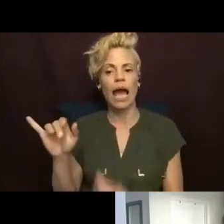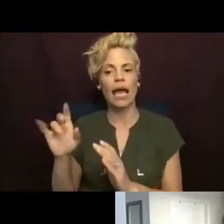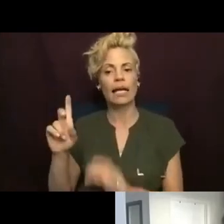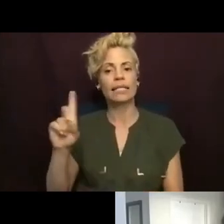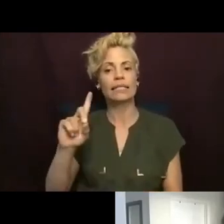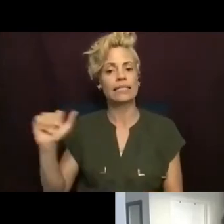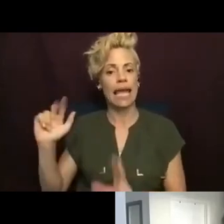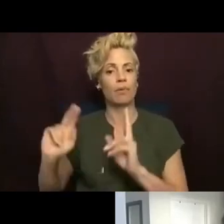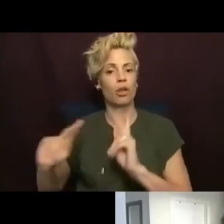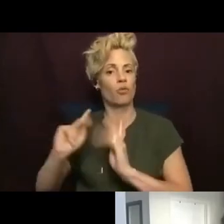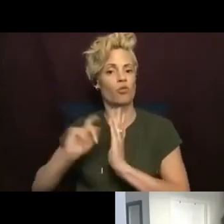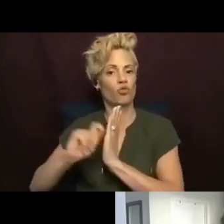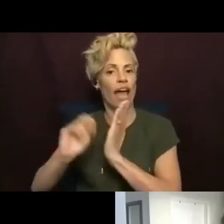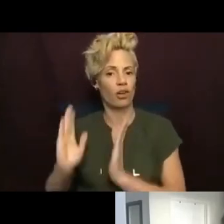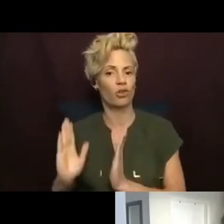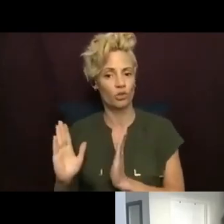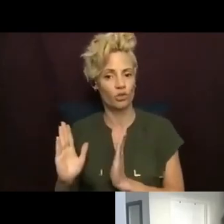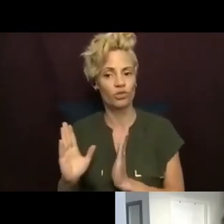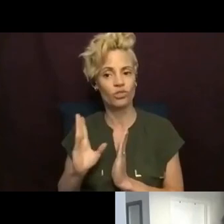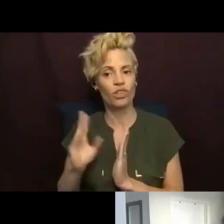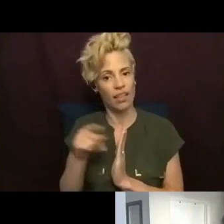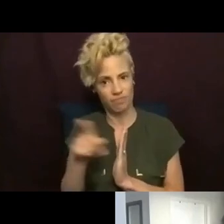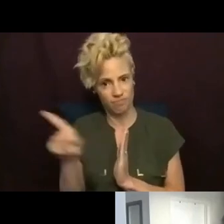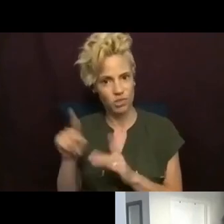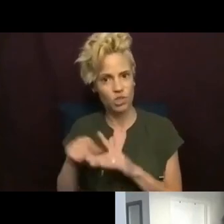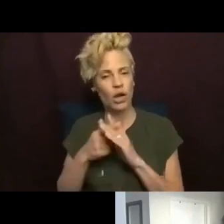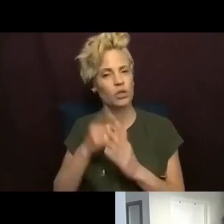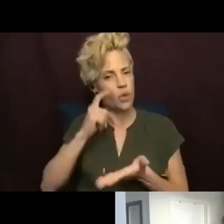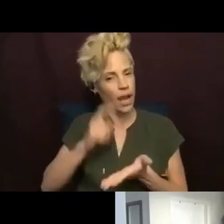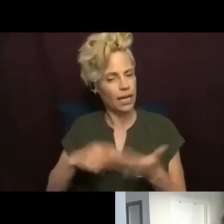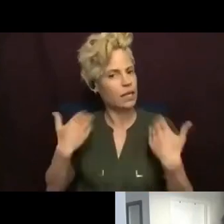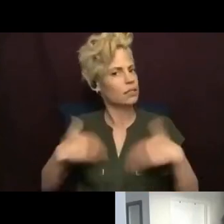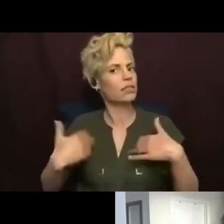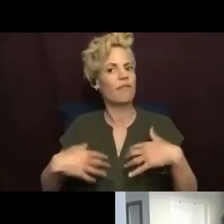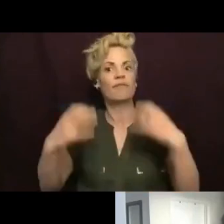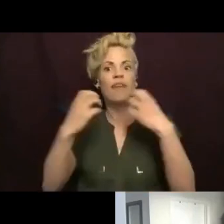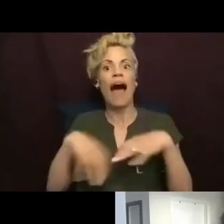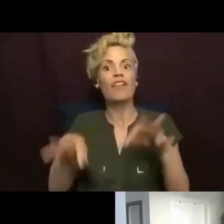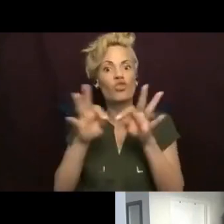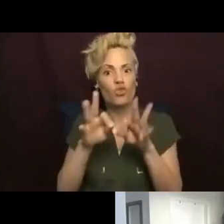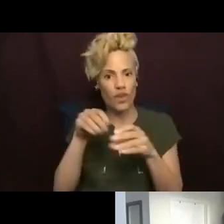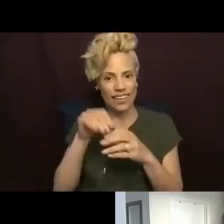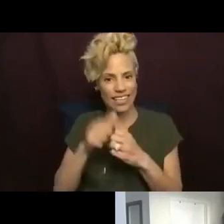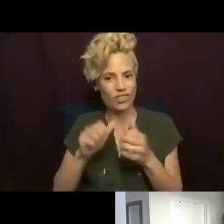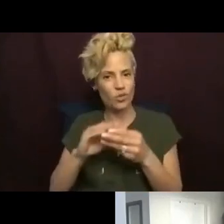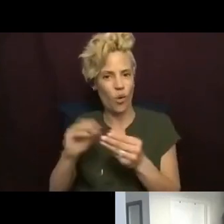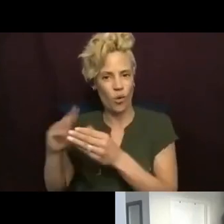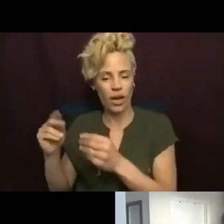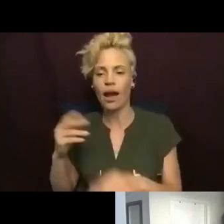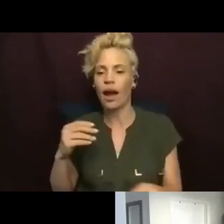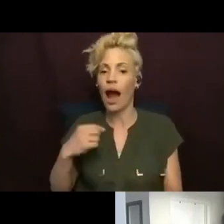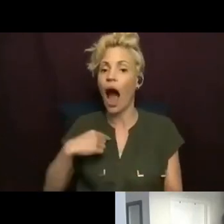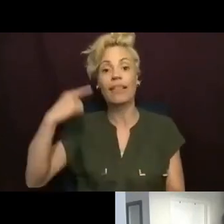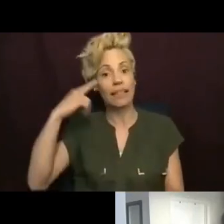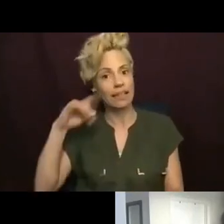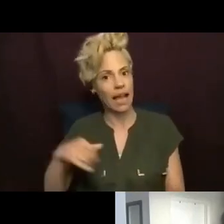and recognize the value of these stories. I think that, I've observed that, but I also just hope that it's true.